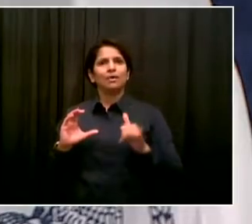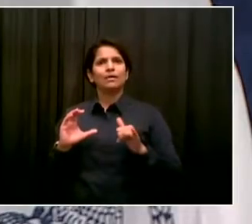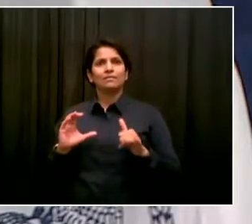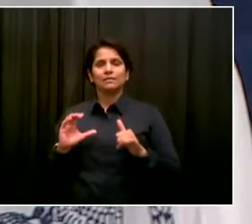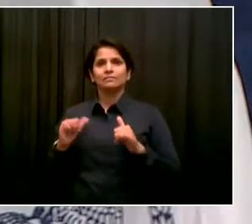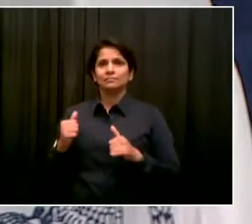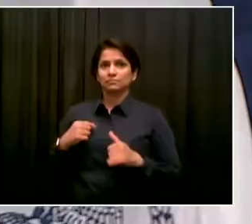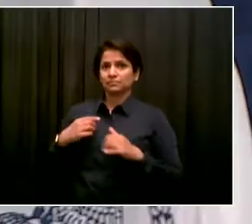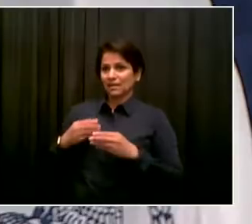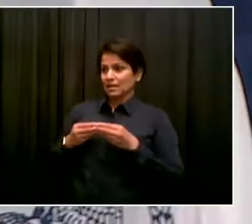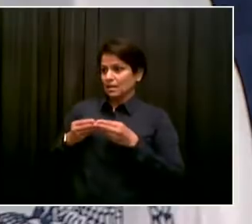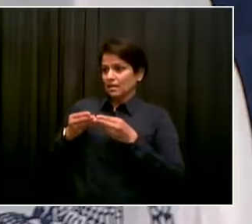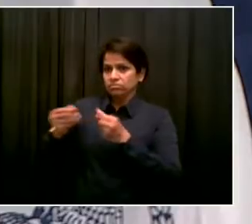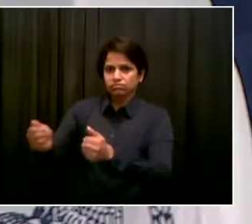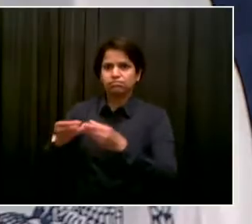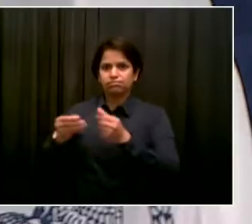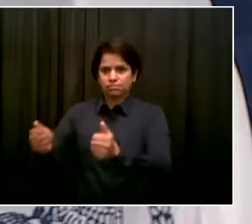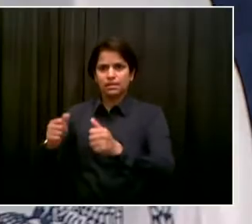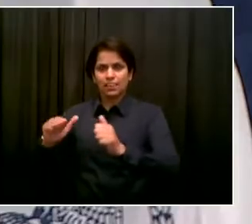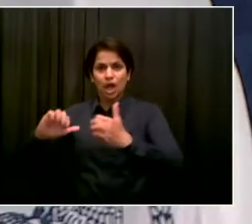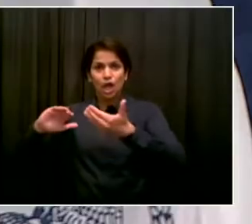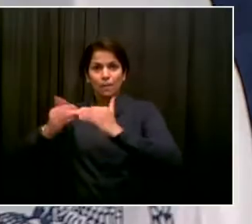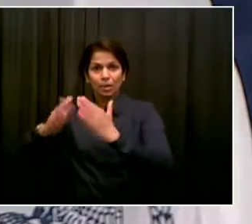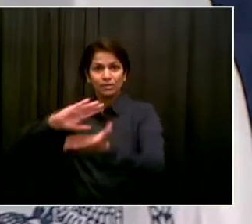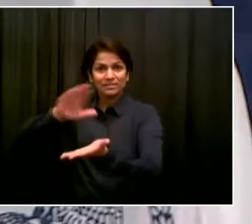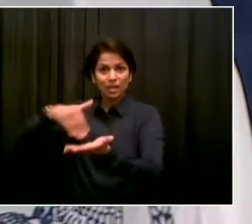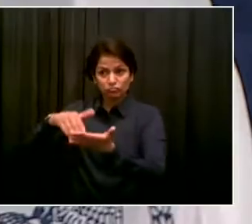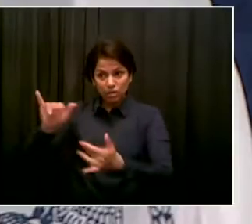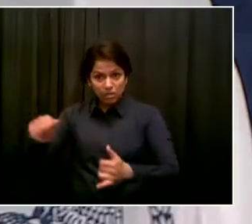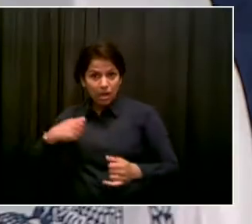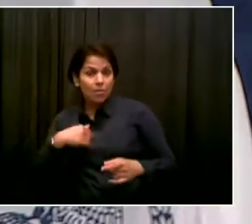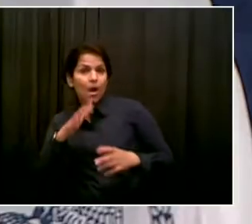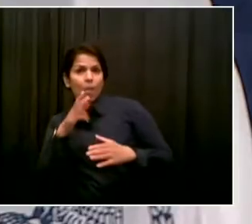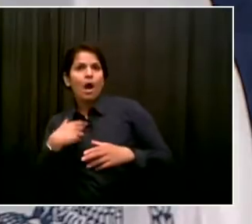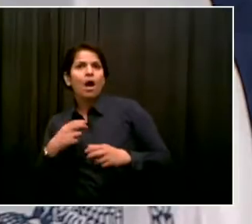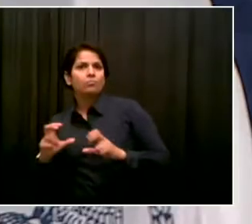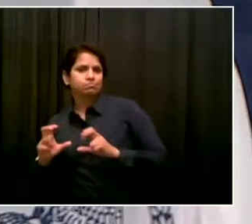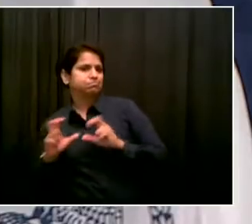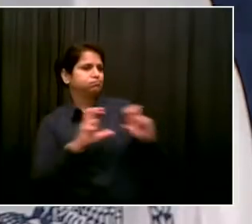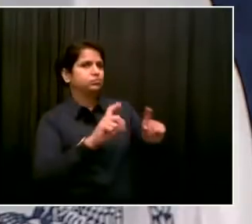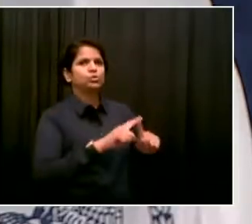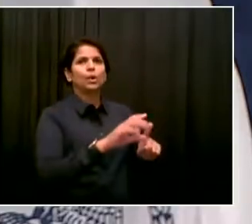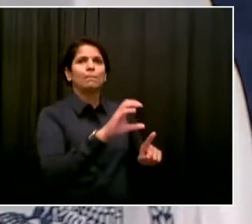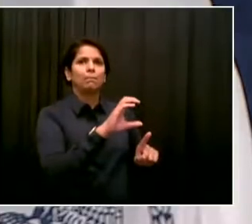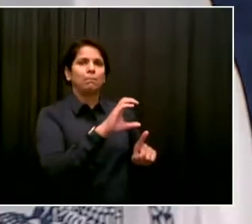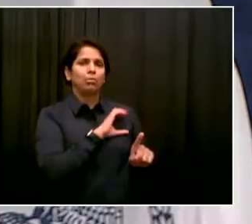YOUNG PEOE PLBUT NOW BECAUSE THERE ARE RESOURCES WE CAN MAKE GOOD ON THAT DEEP DESIRE